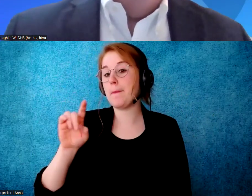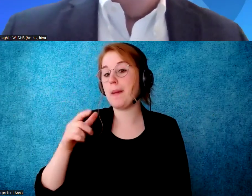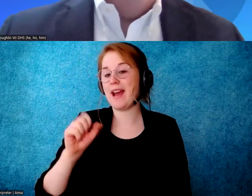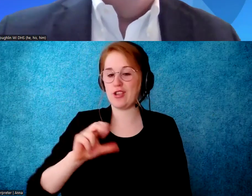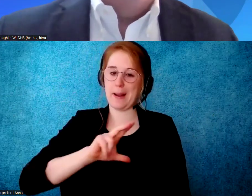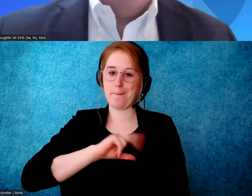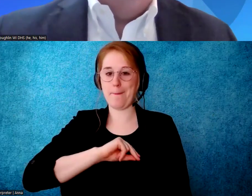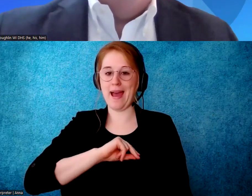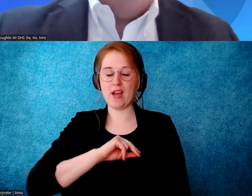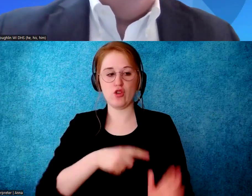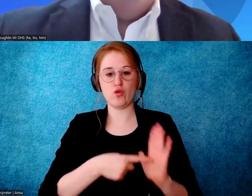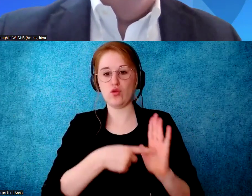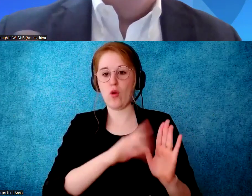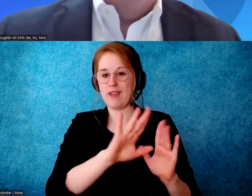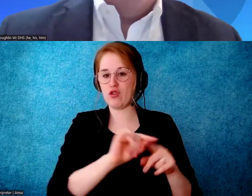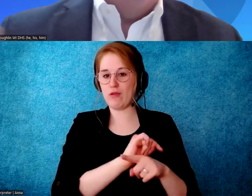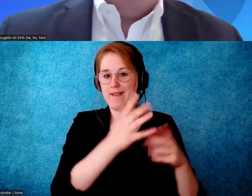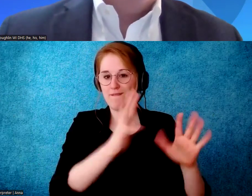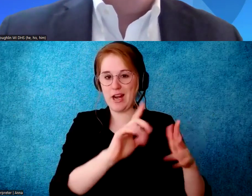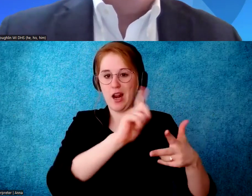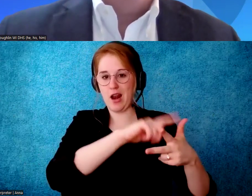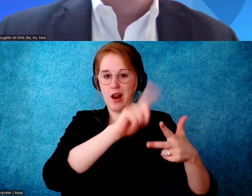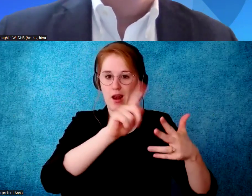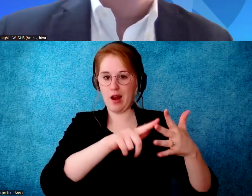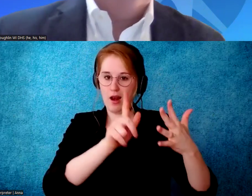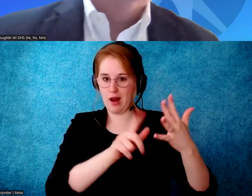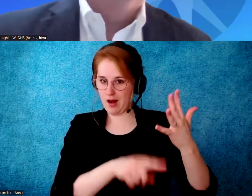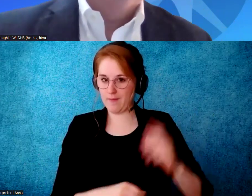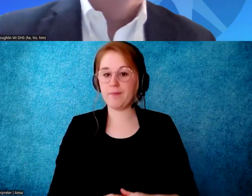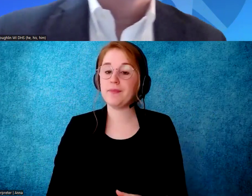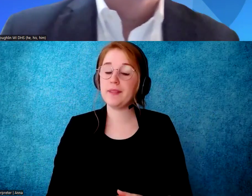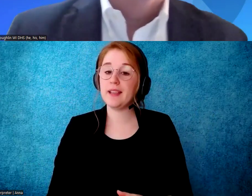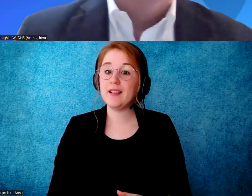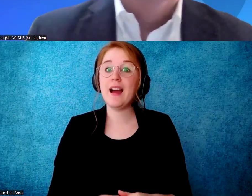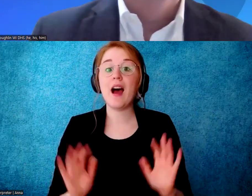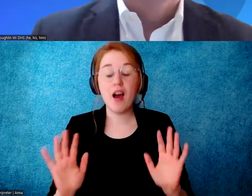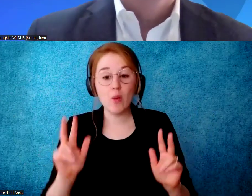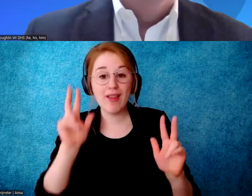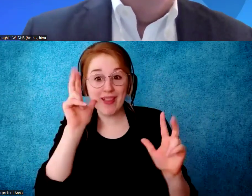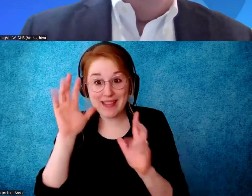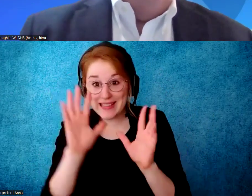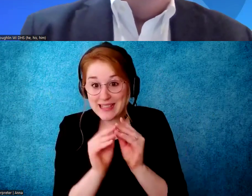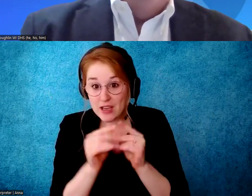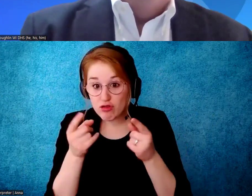And one of the things I think most proud of in our listening sessions, we heard from direct care workers that, you know,